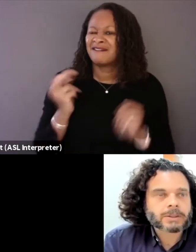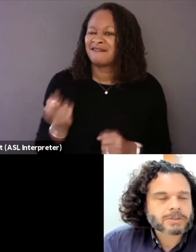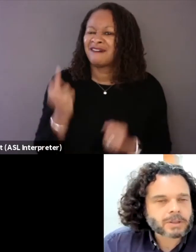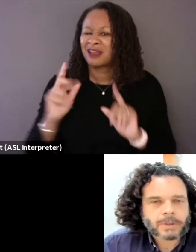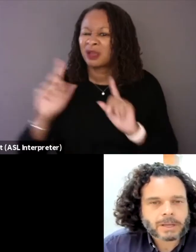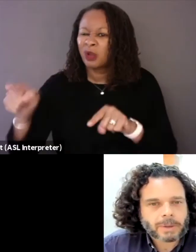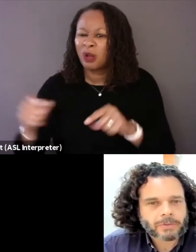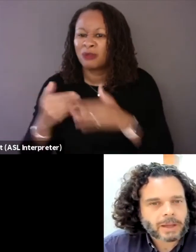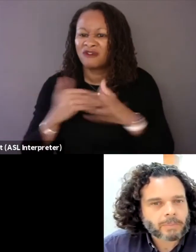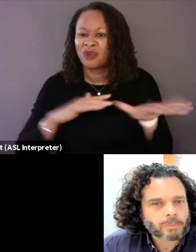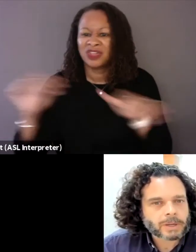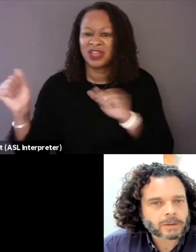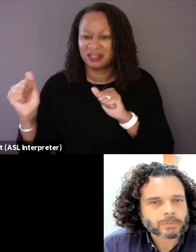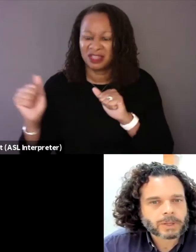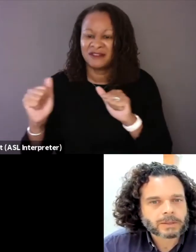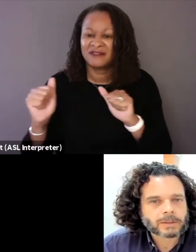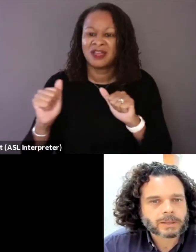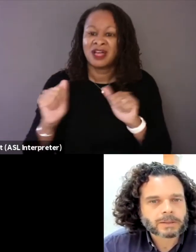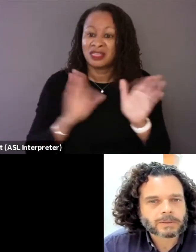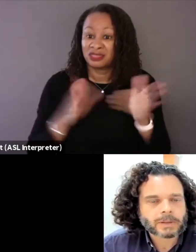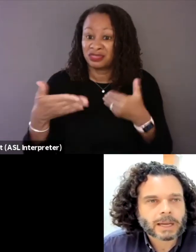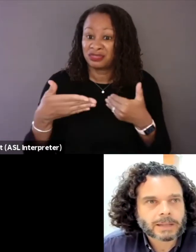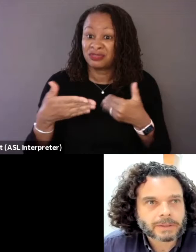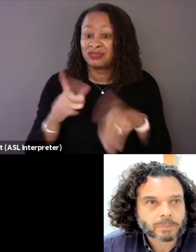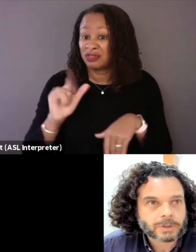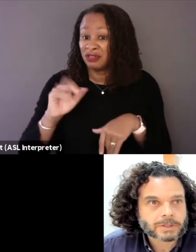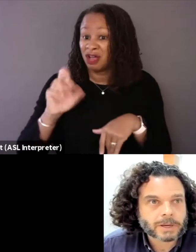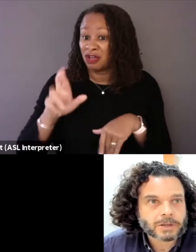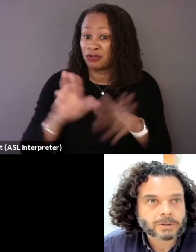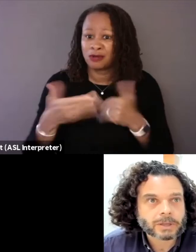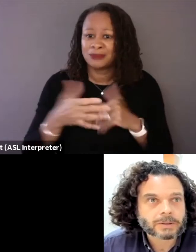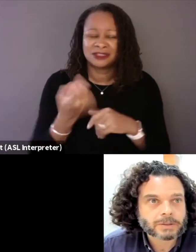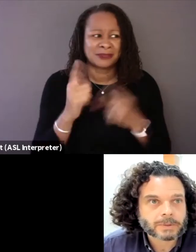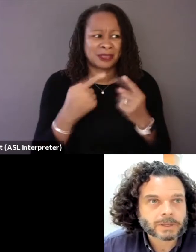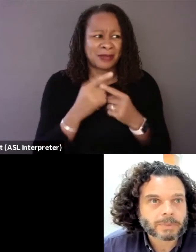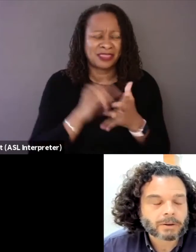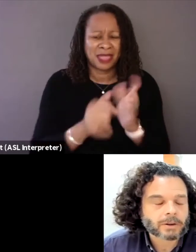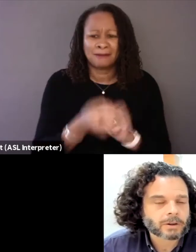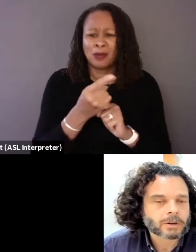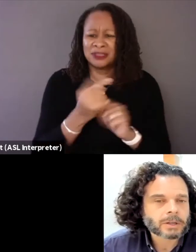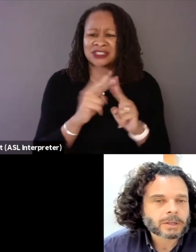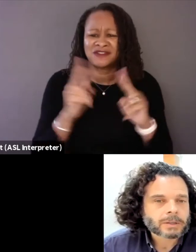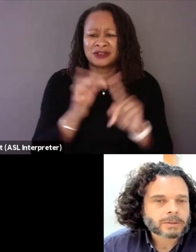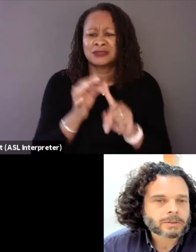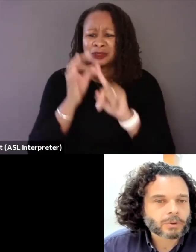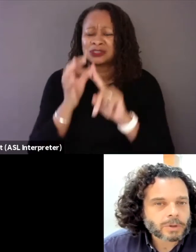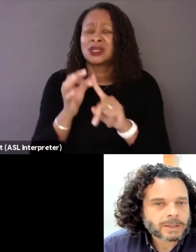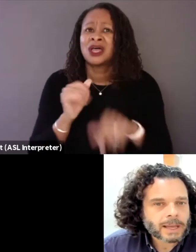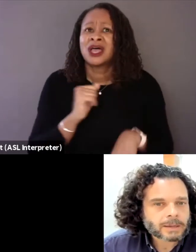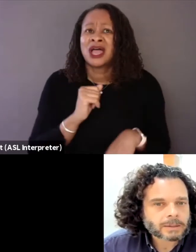There's something about that moment that, that is, I think, pretty special. And there's something about her doing that,